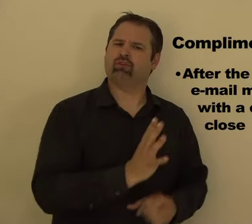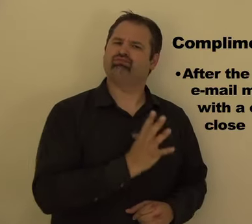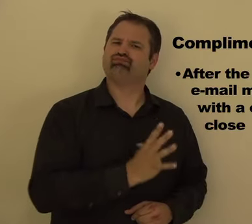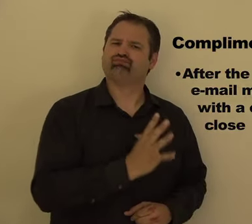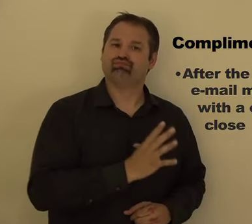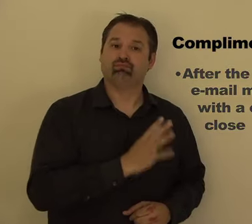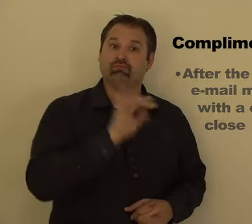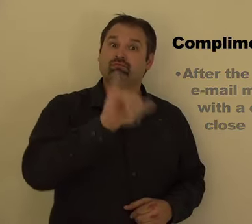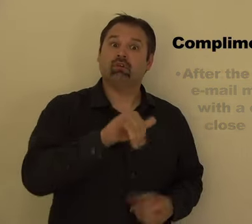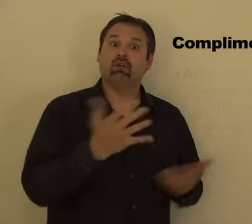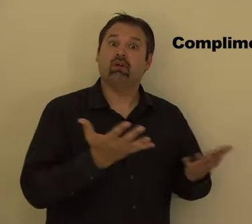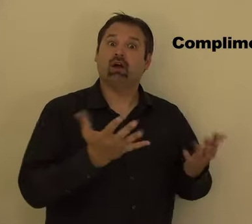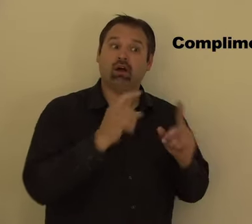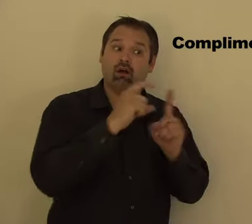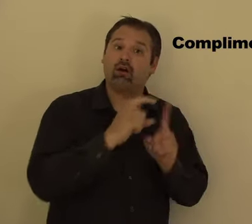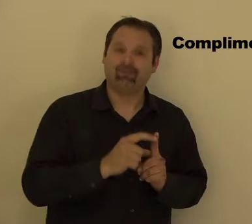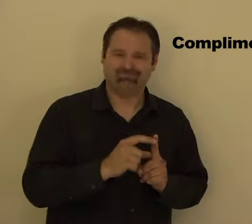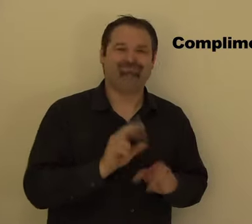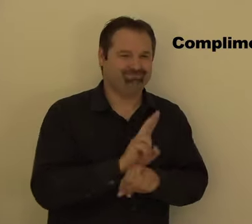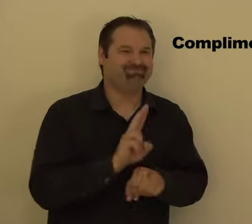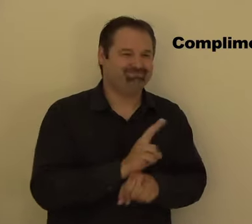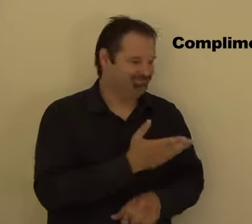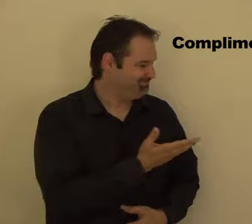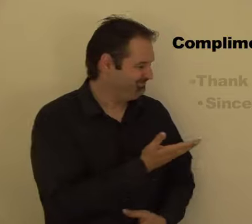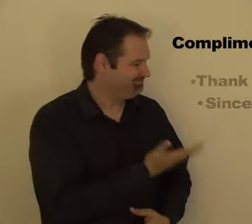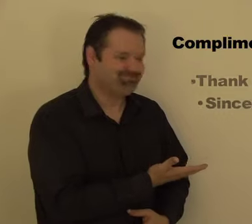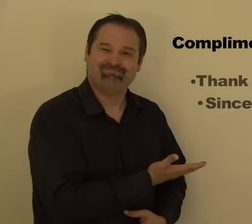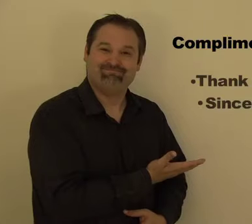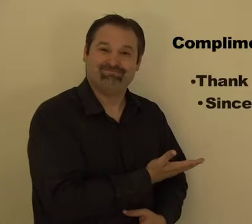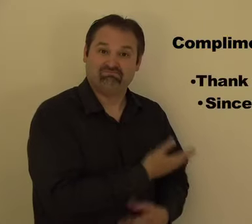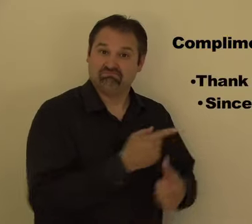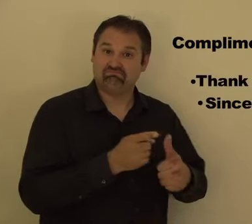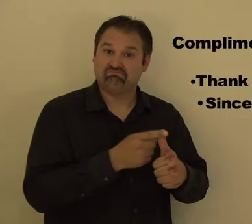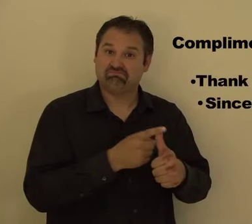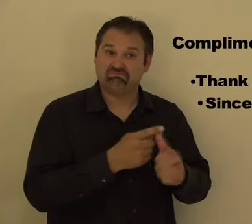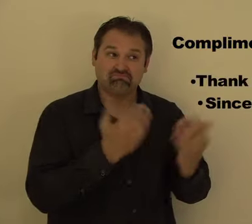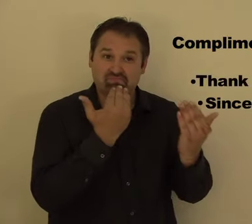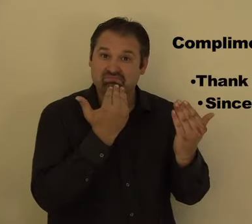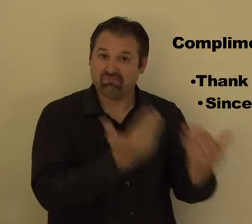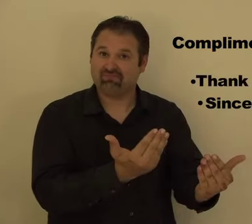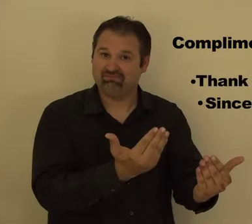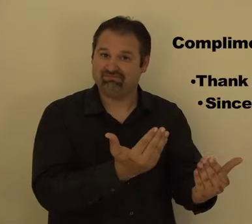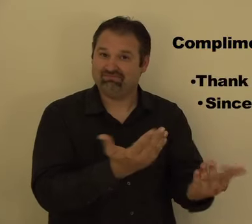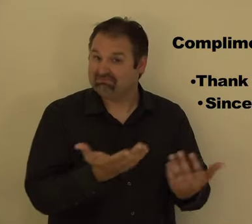such as: first, a simple thank you; next, sincerely.